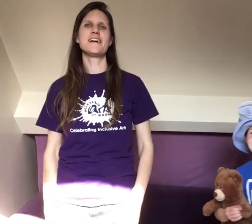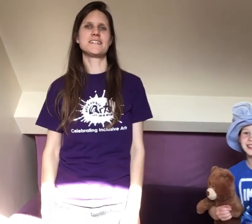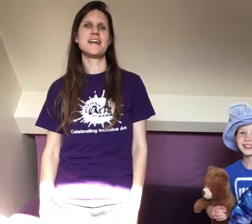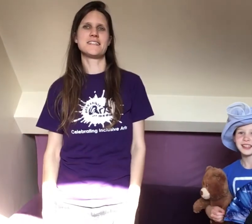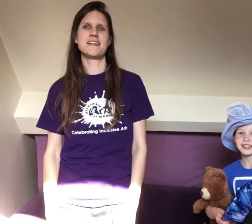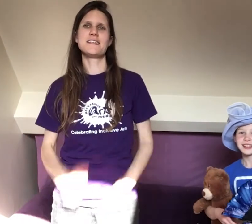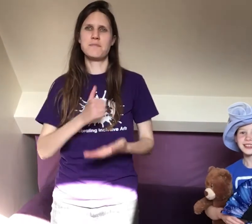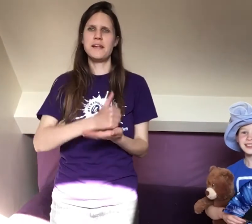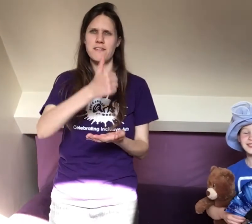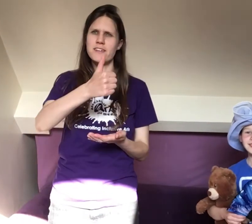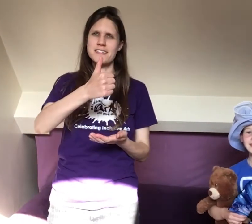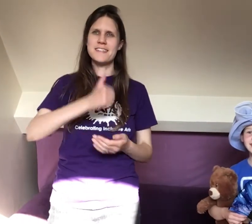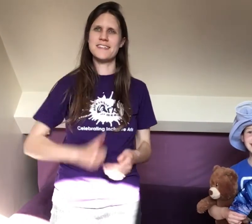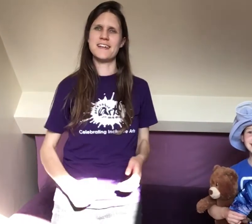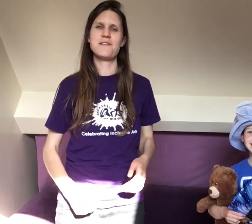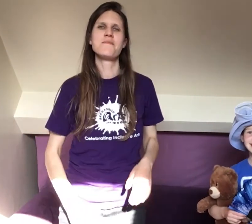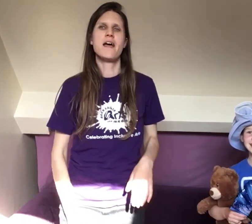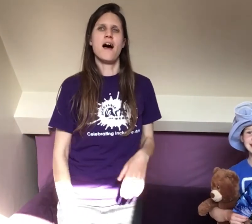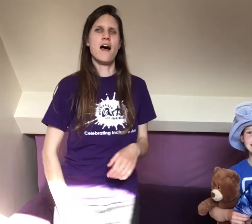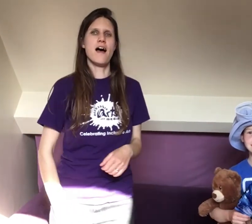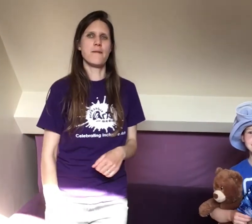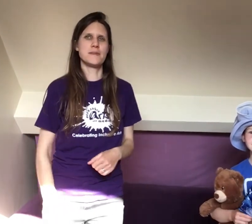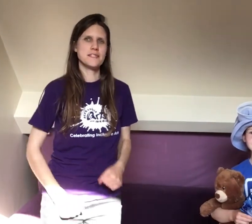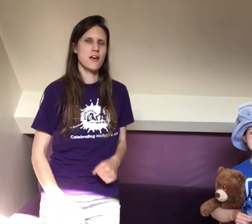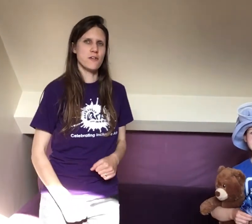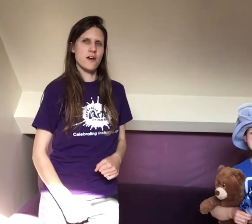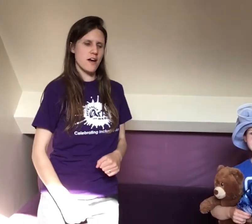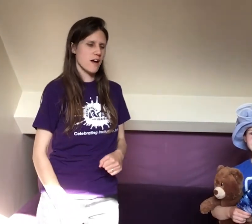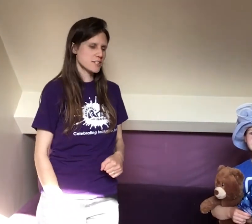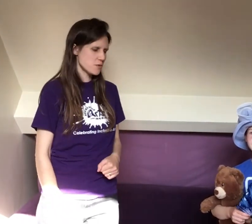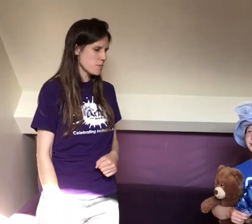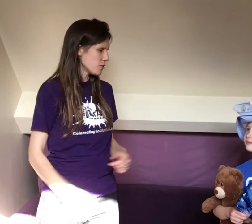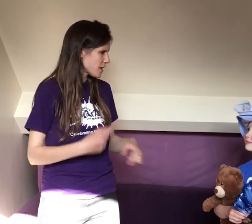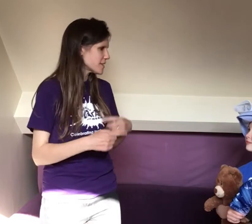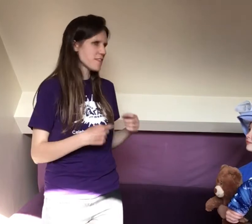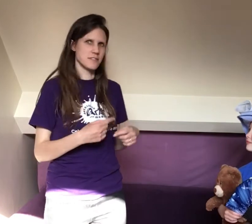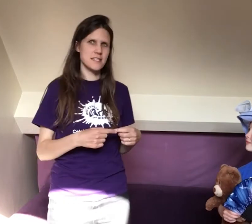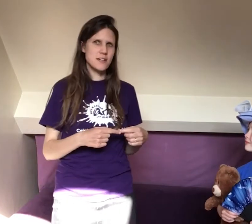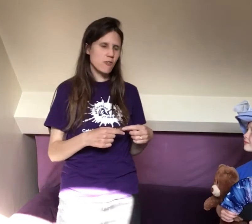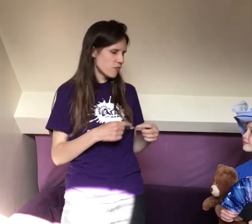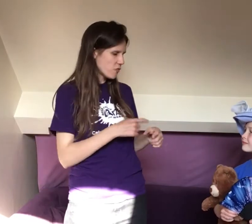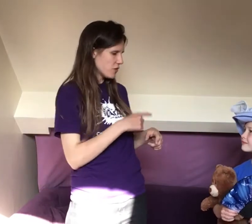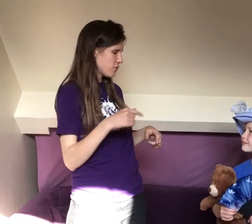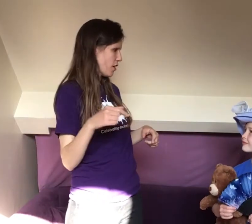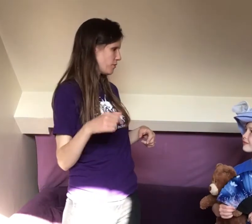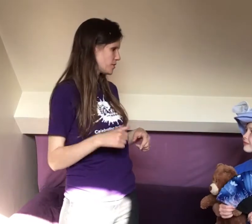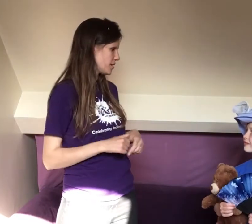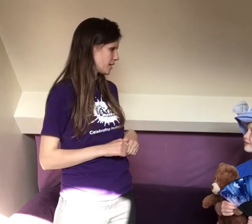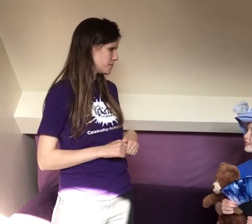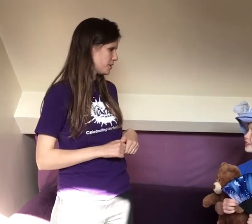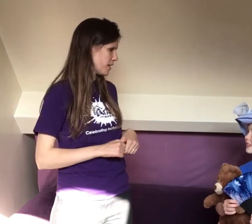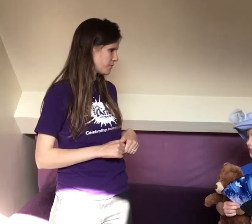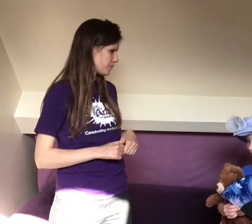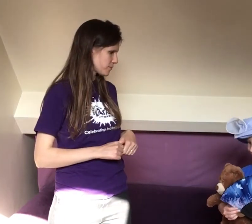Fantastic! That’s brilliant! Fantastic so… shall we put all that together and sing all four in a row? What do you think? Can we do it?